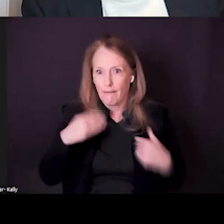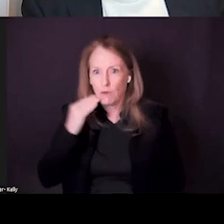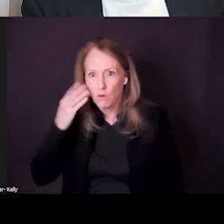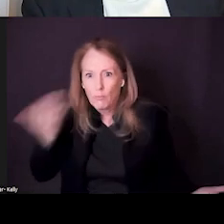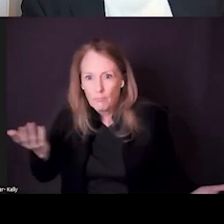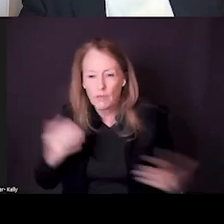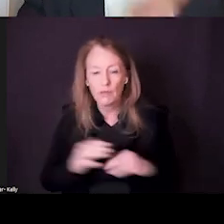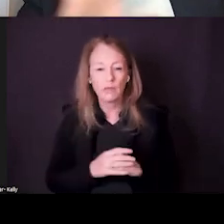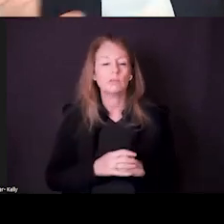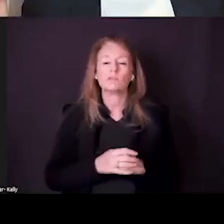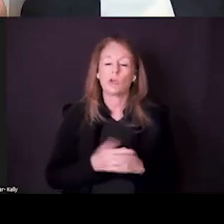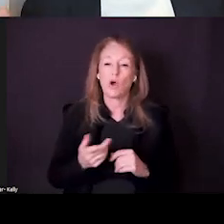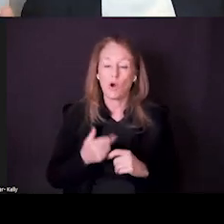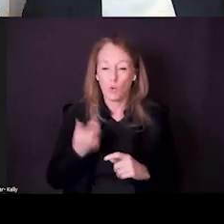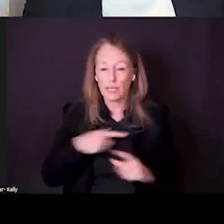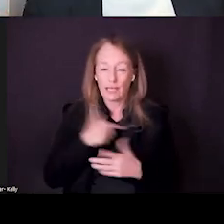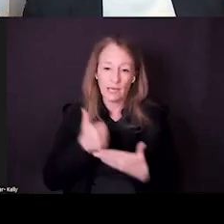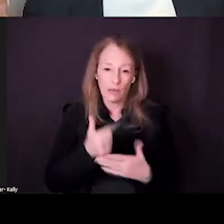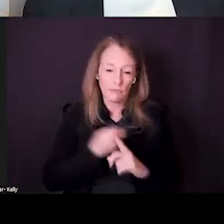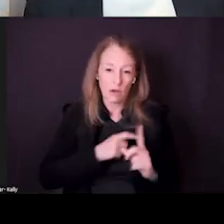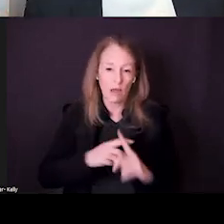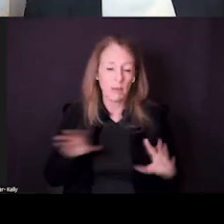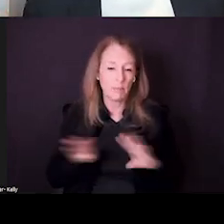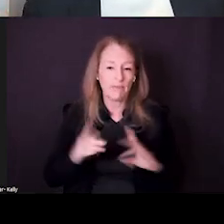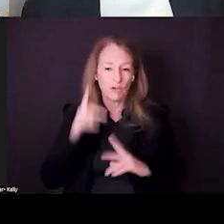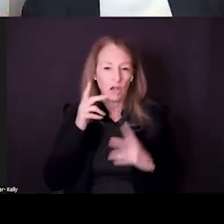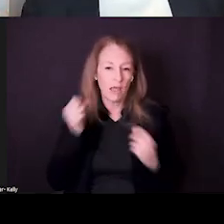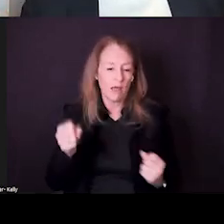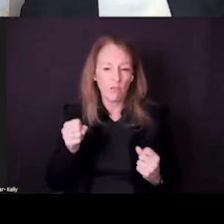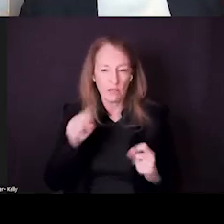STANDPOINT, BUT WE NEED TO HAVE THE SOCIAL DETERMINANT OF HAVING